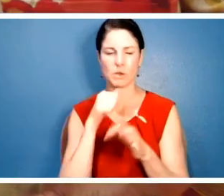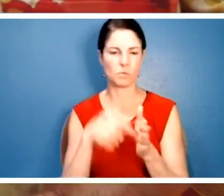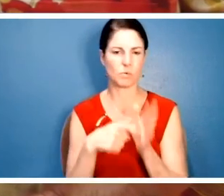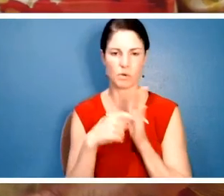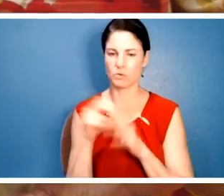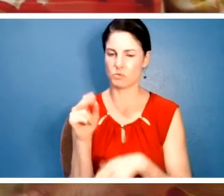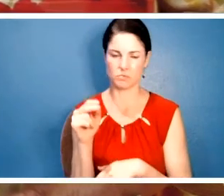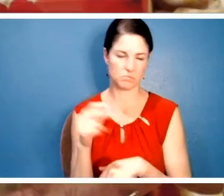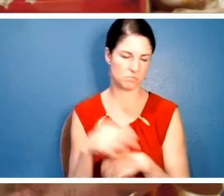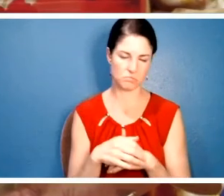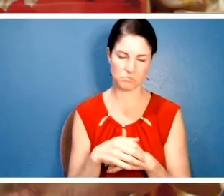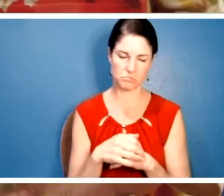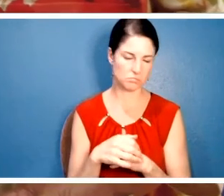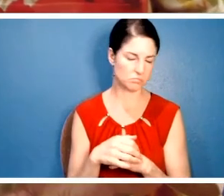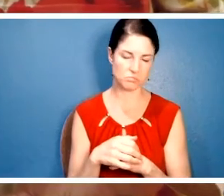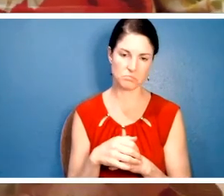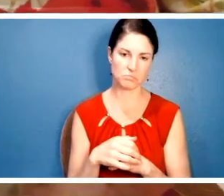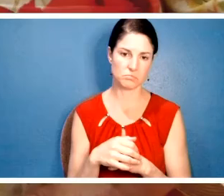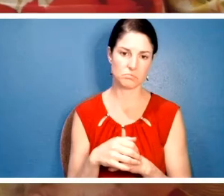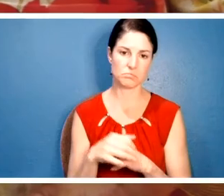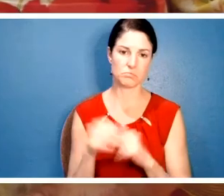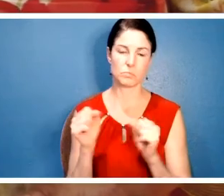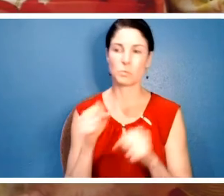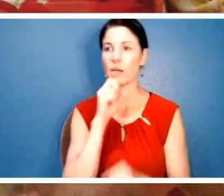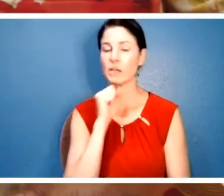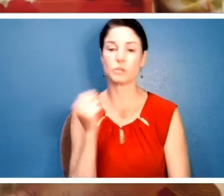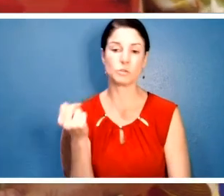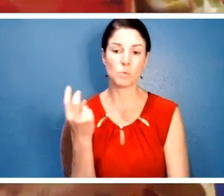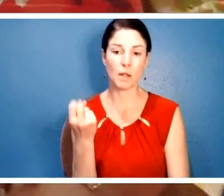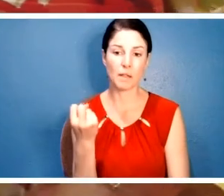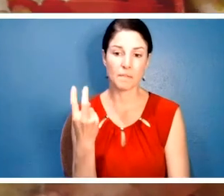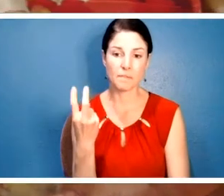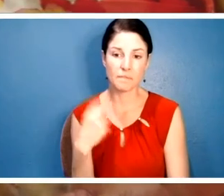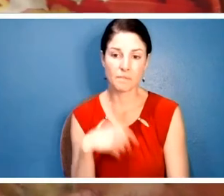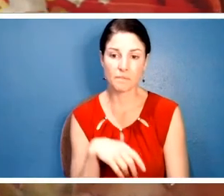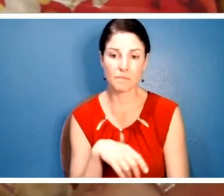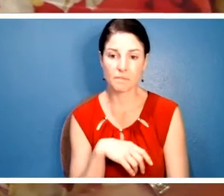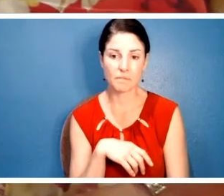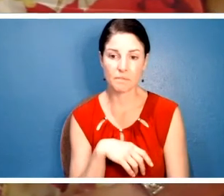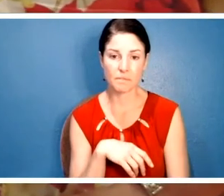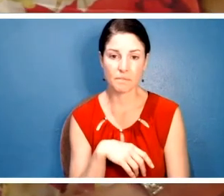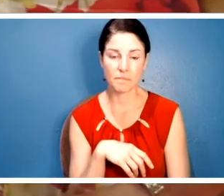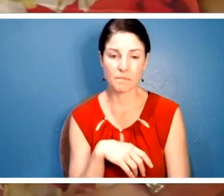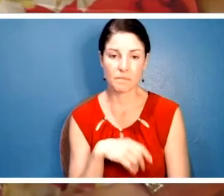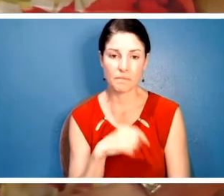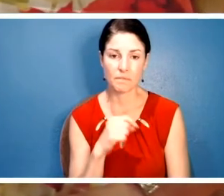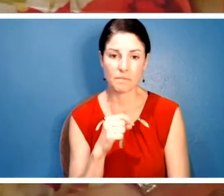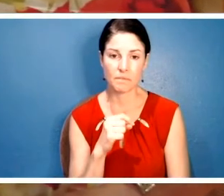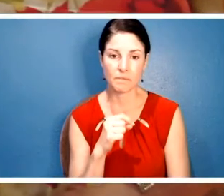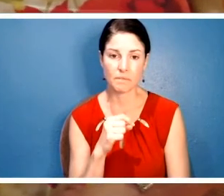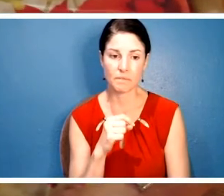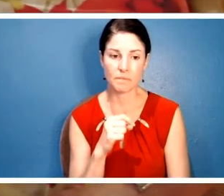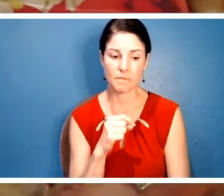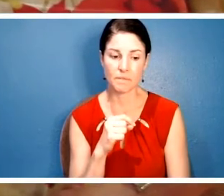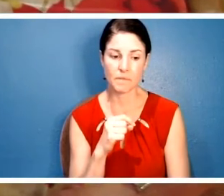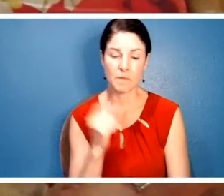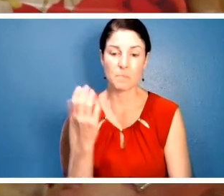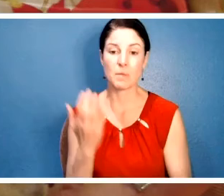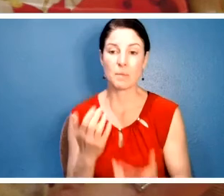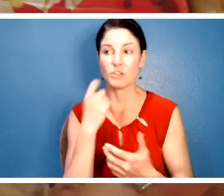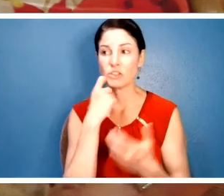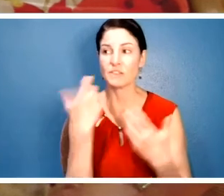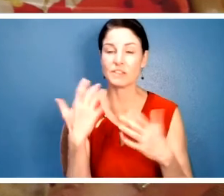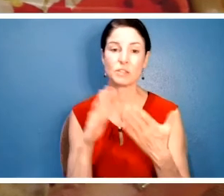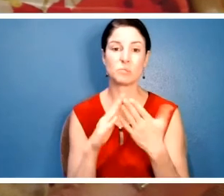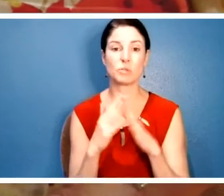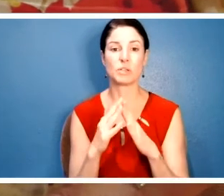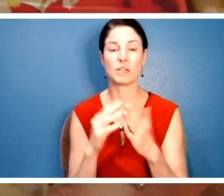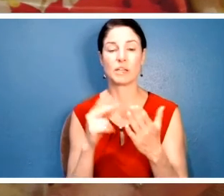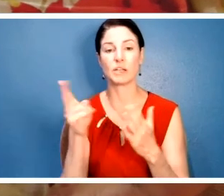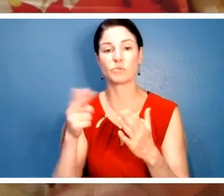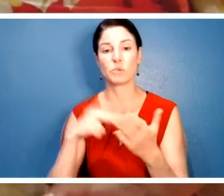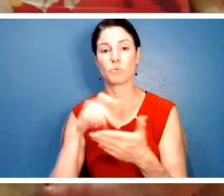SacGov: You can be 12 years old, then maybe you have like the best you know, maybe you already did a kind of community History project and you want to go ahead and submit it to us great.